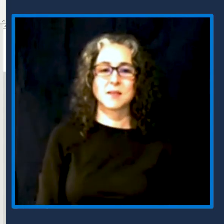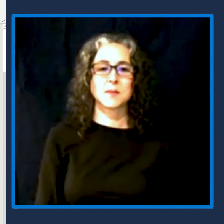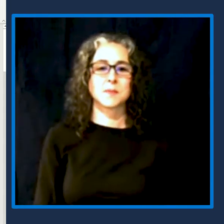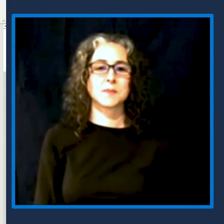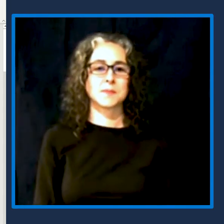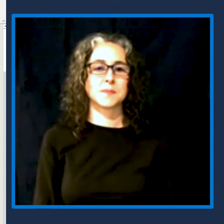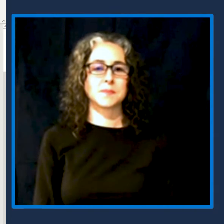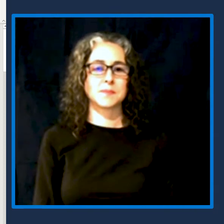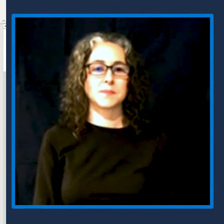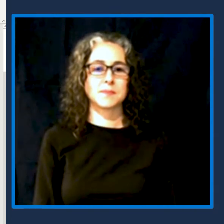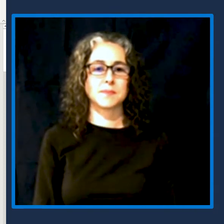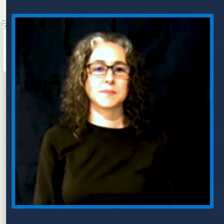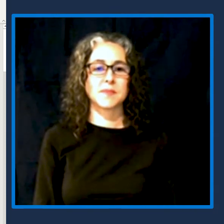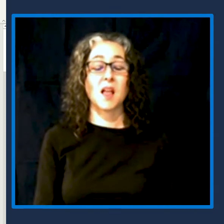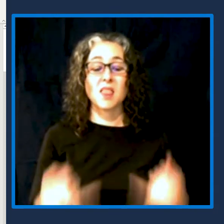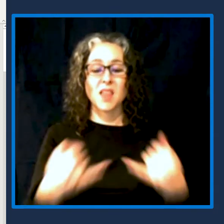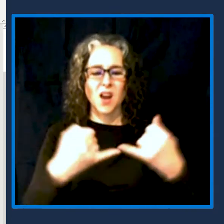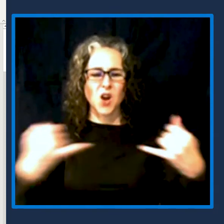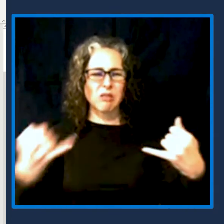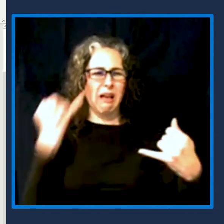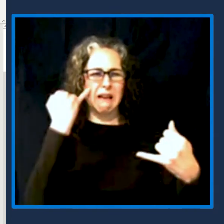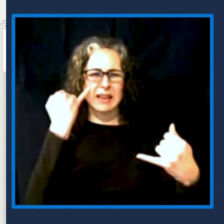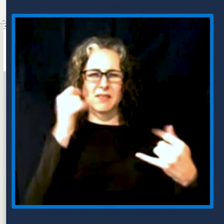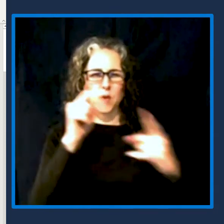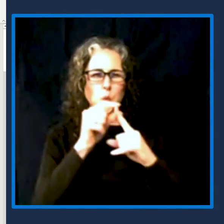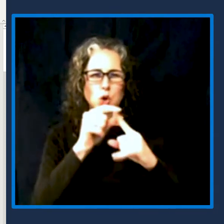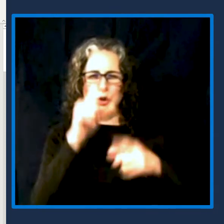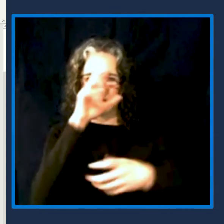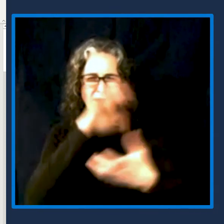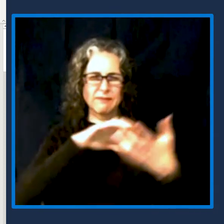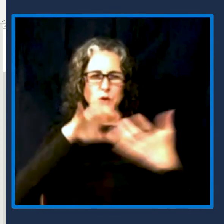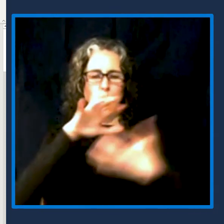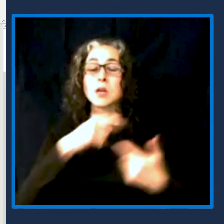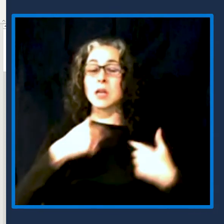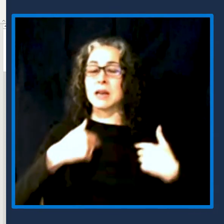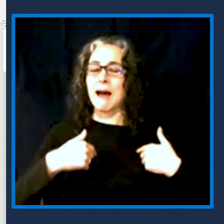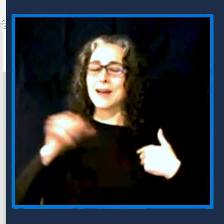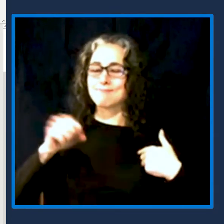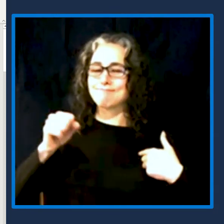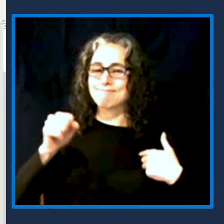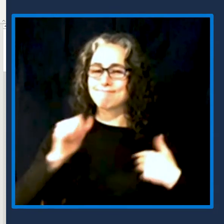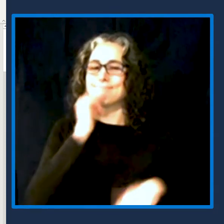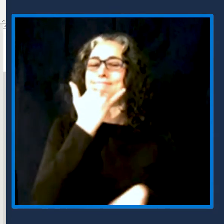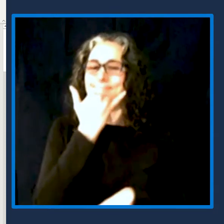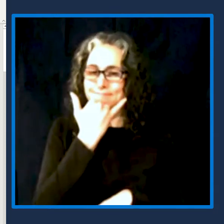and underlines any confusing words which i did i did miss miss mix up how i was saying the